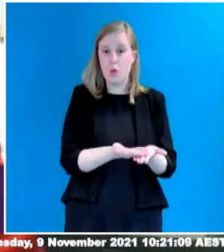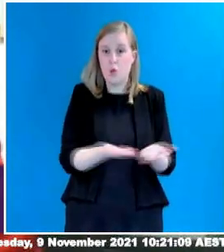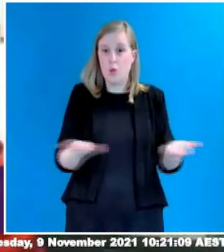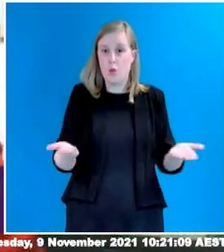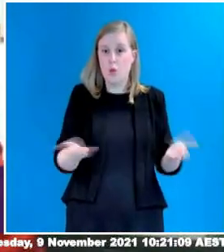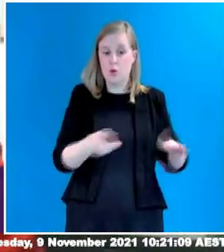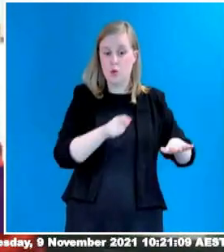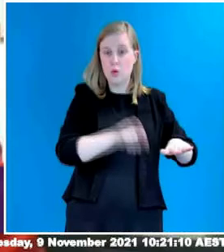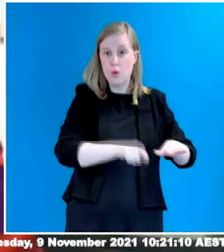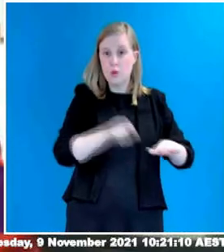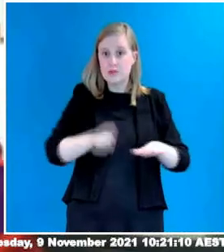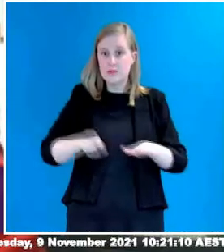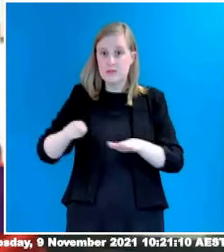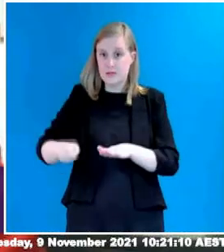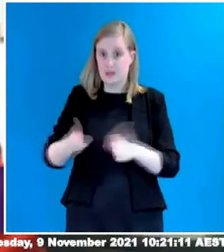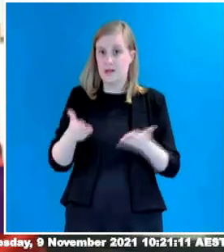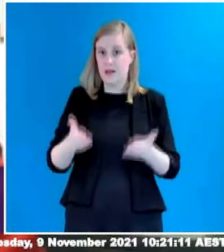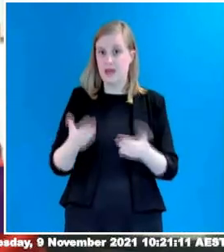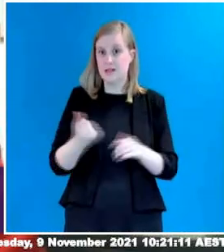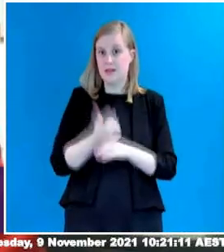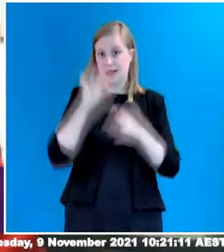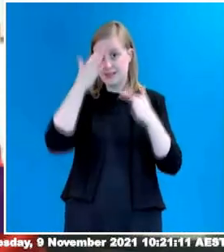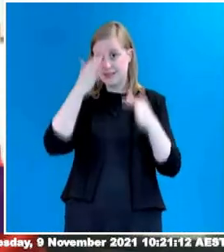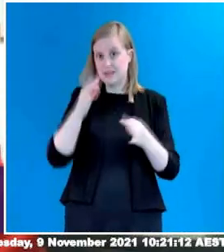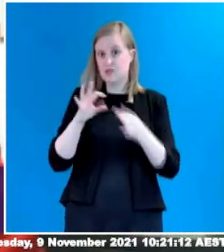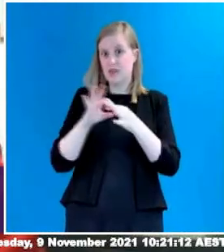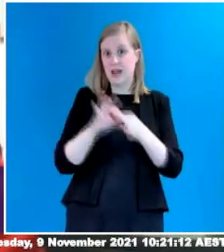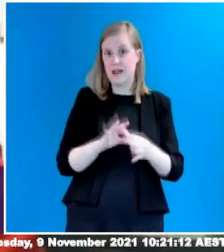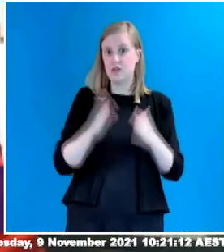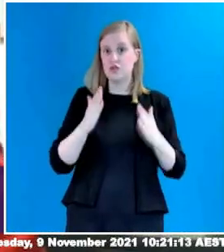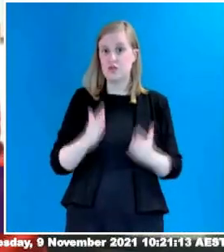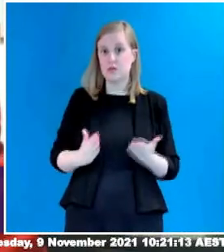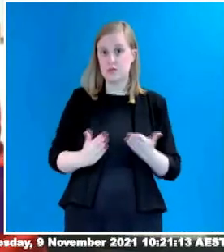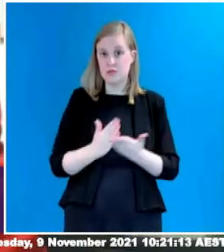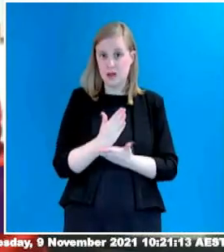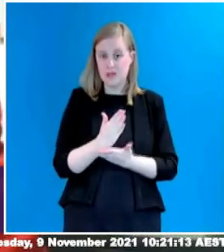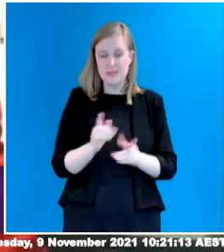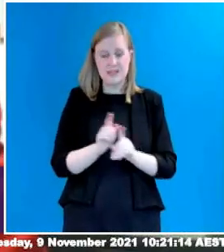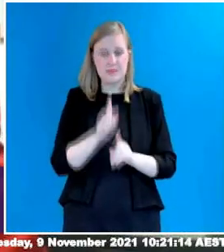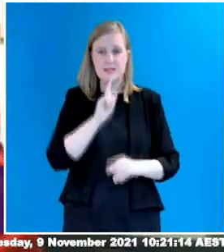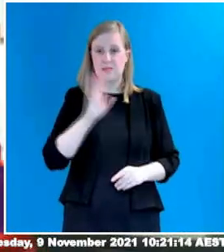But as we said earlier, a complaints mechanism would be much more accessible